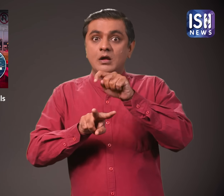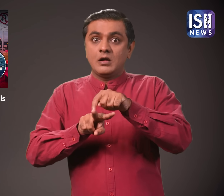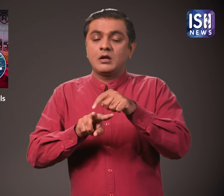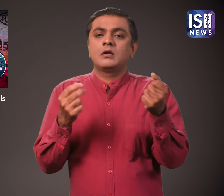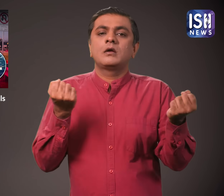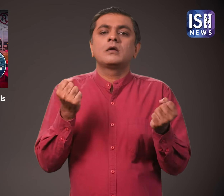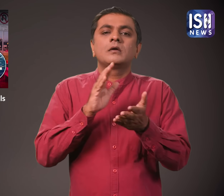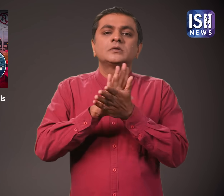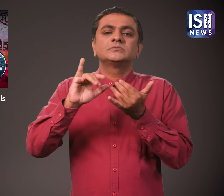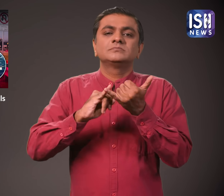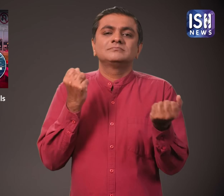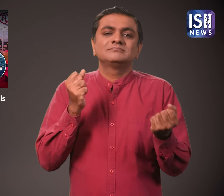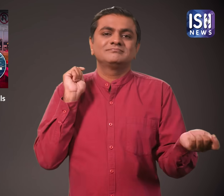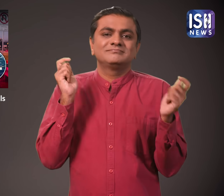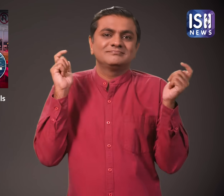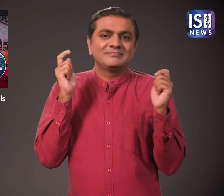Harjinder was driving on the slow lane.